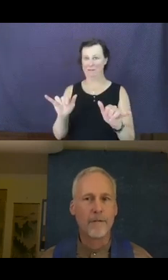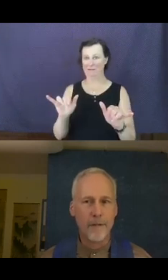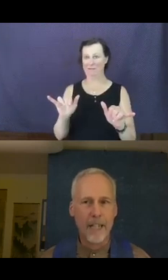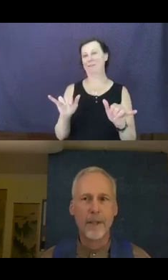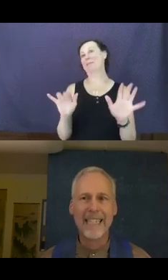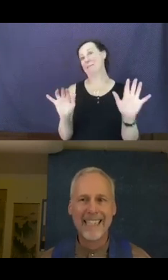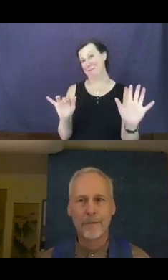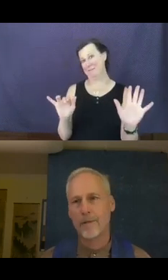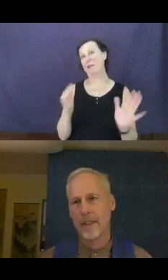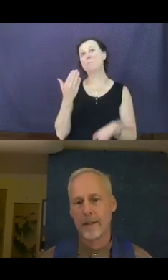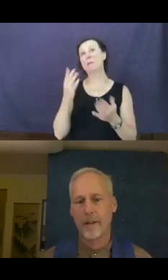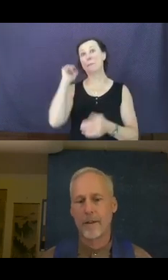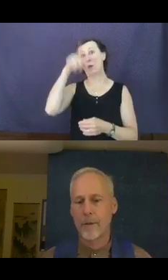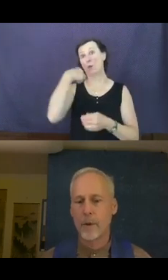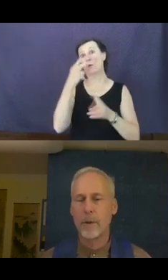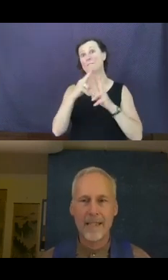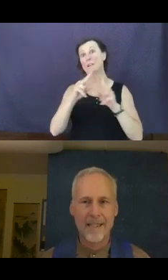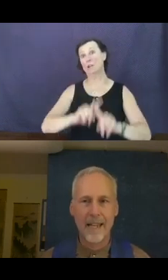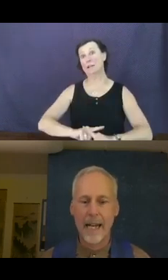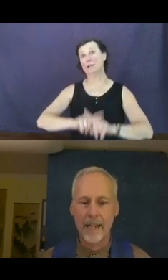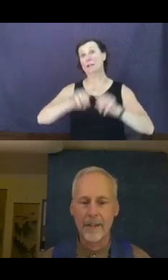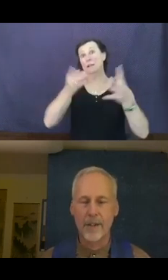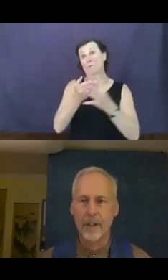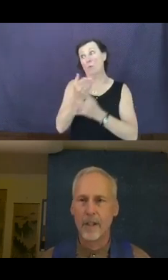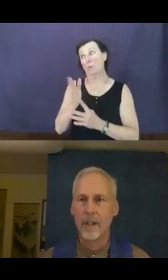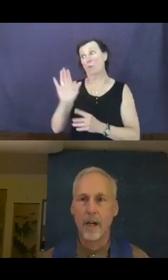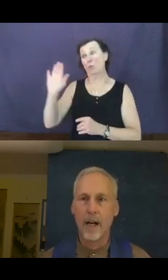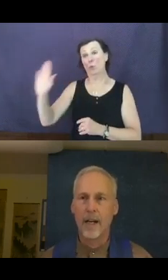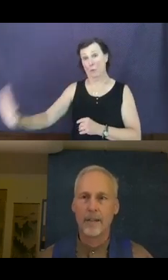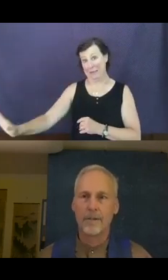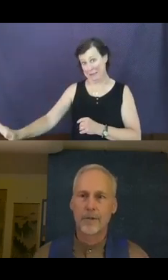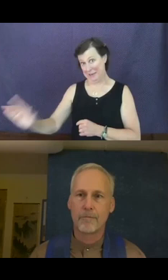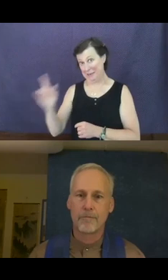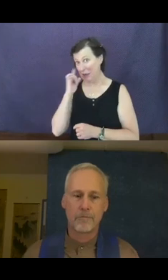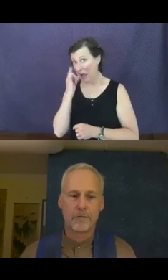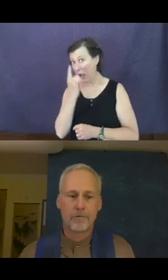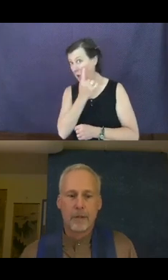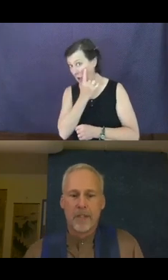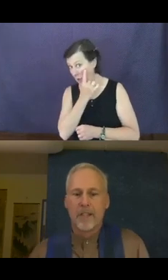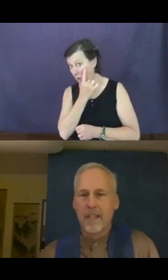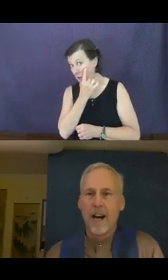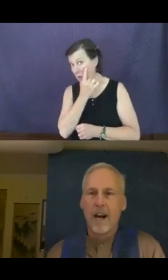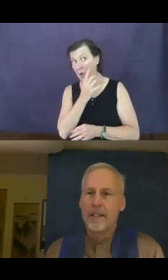very different through his eyes. "Uh... she was in the car and they were